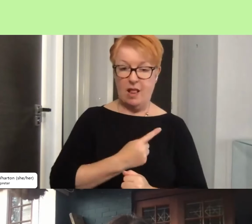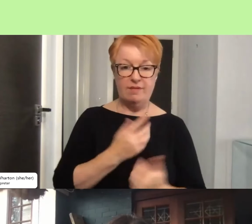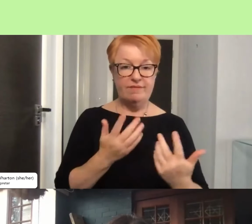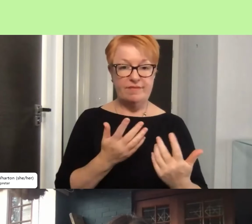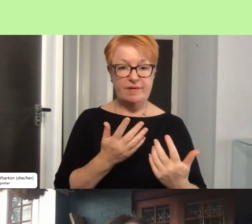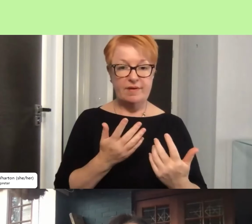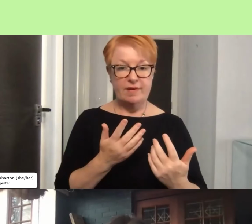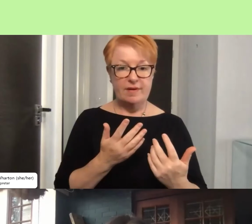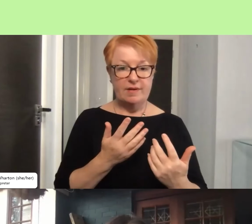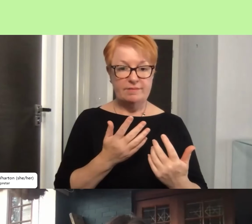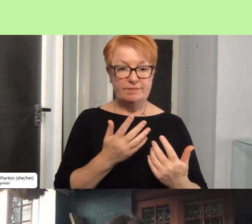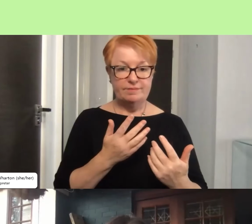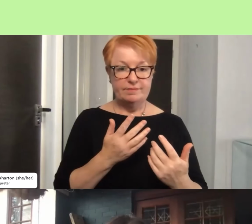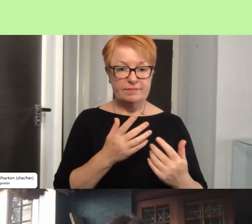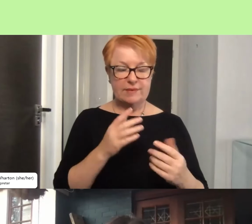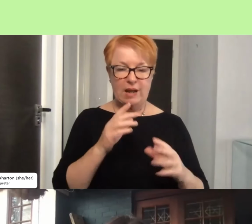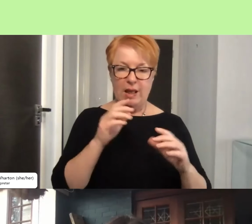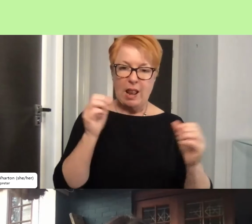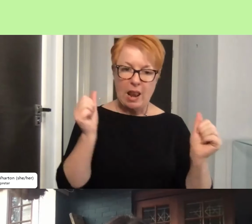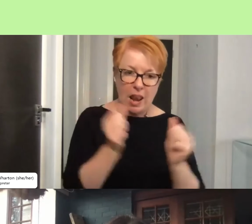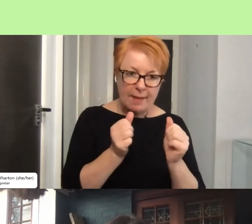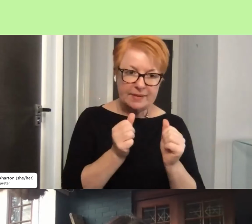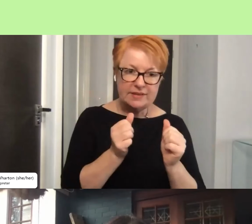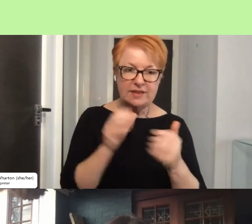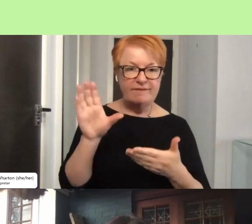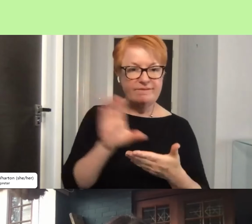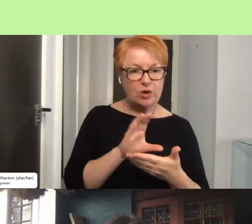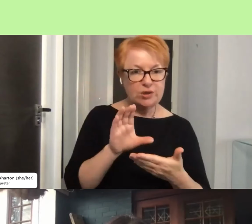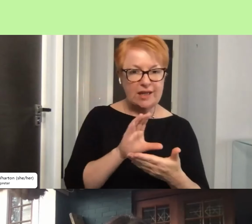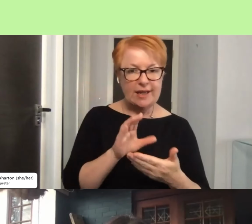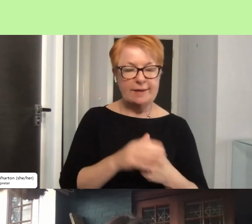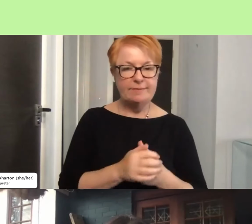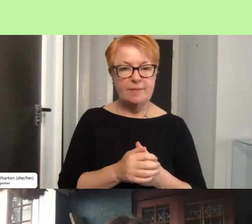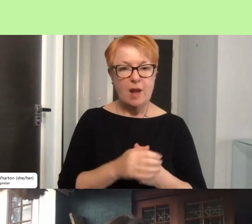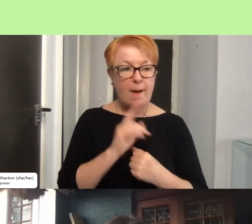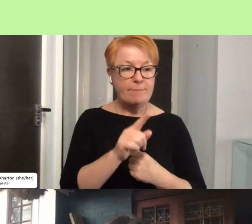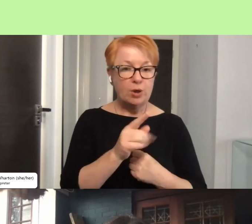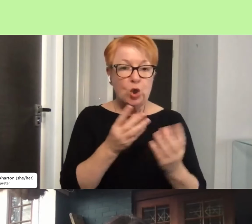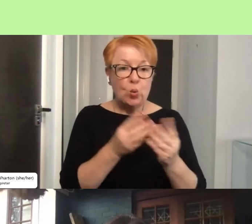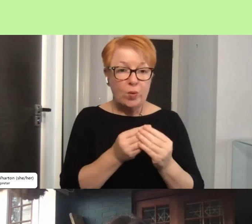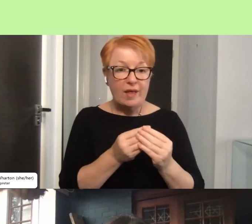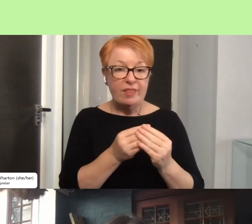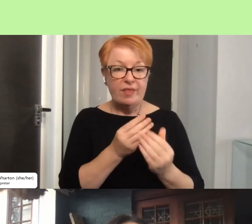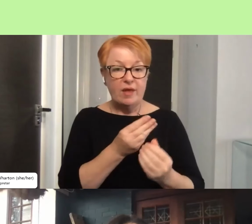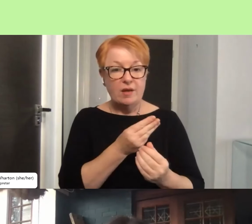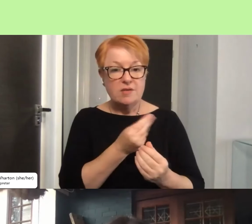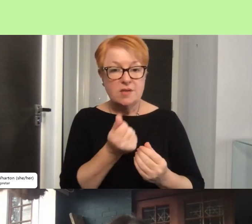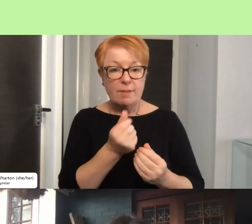very limited fundings and things the miracles have been happening through those over the years.